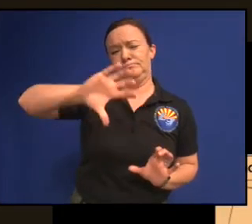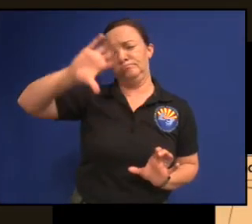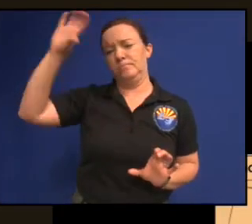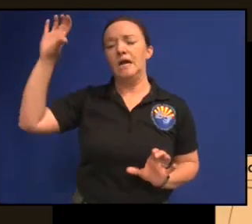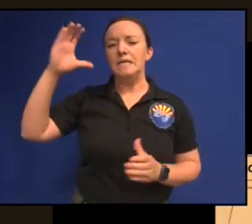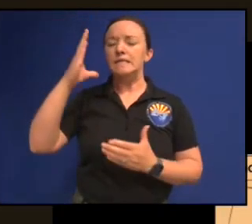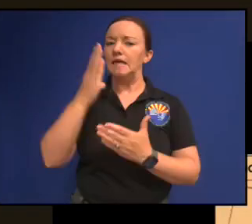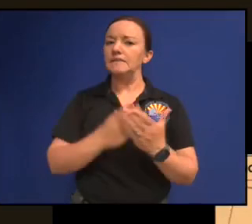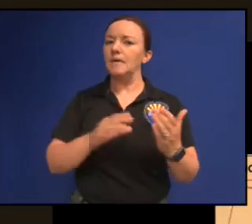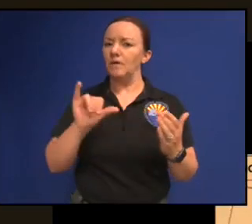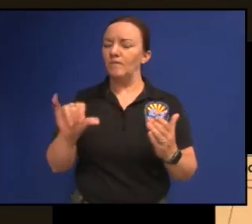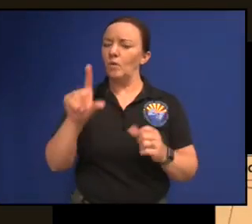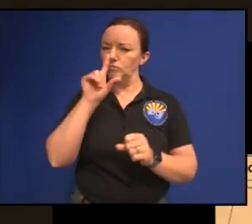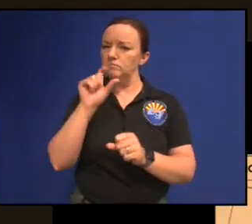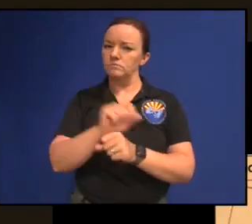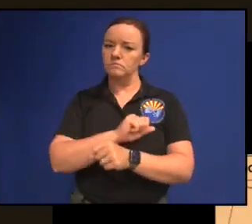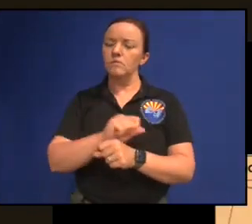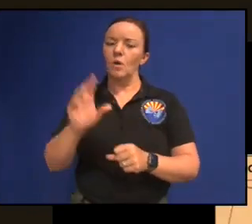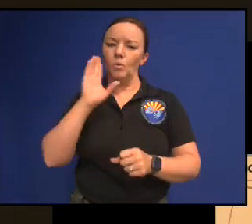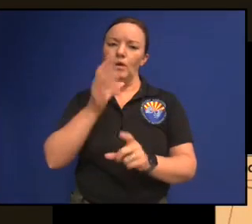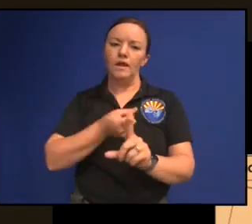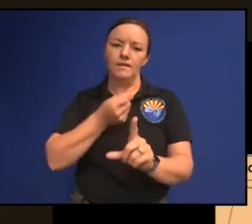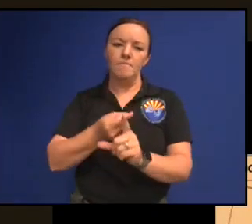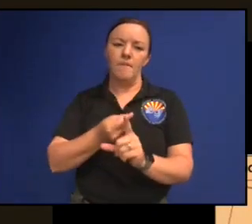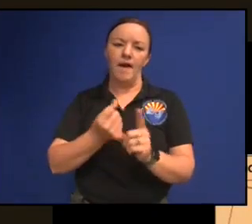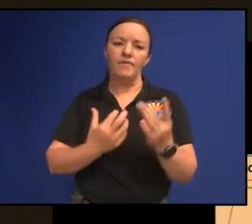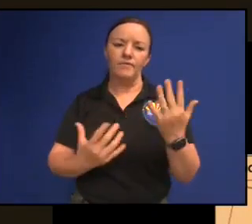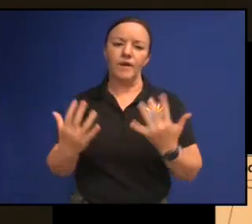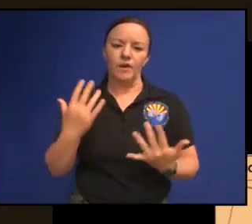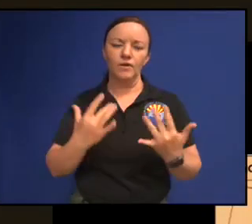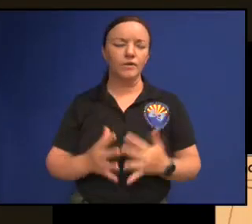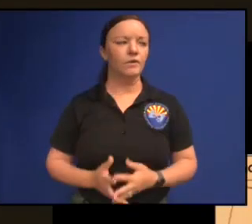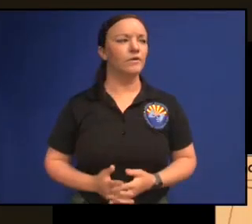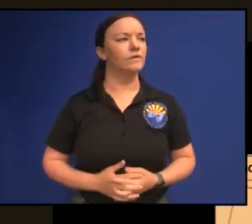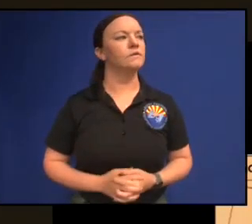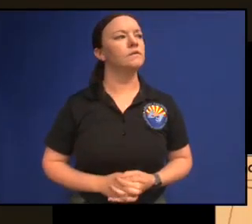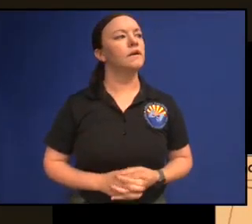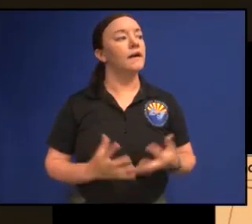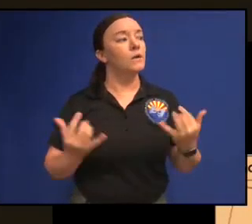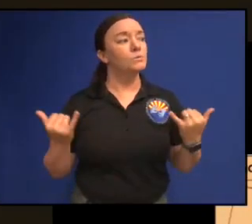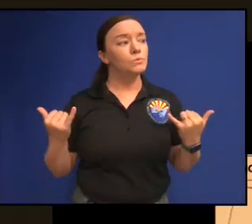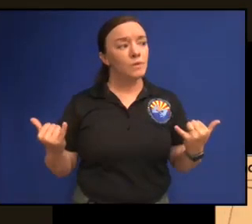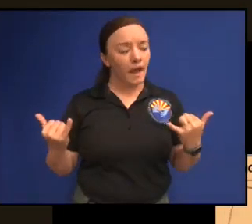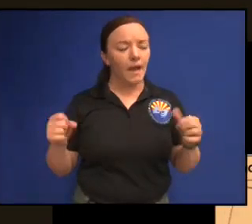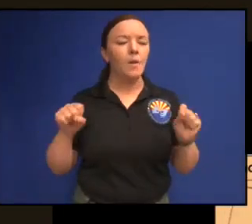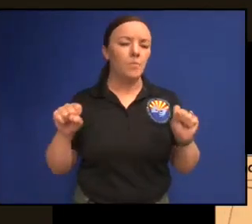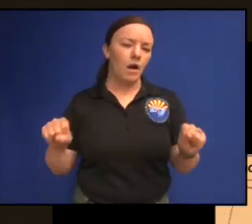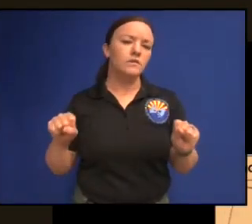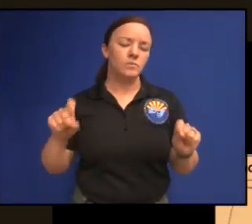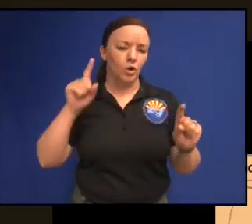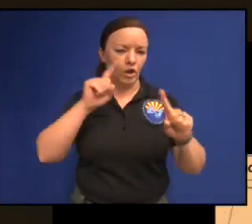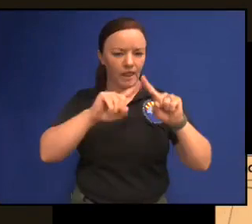AGAIN, JUST LIKE TODAY, THERE'S POTENTIAL FOR LIGHTNING. GUSTY OUTFLOWS AND DEBRIS FLOWS AND FLASH FLOOD, WHICH